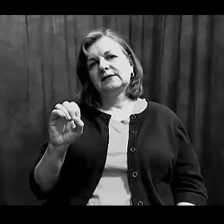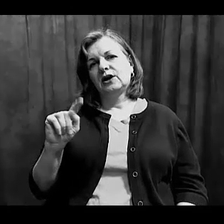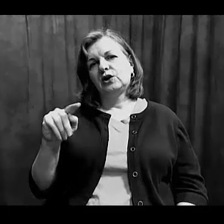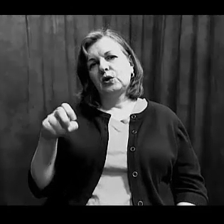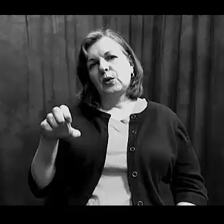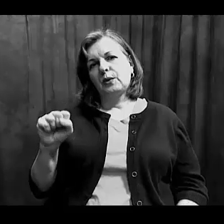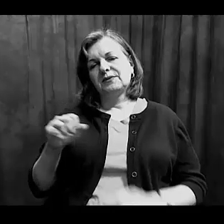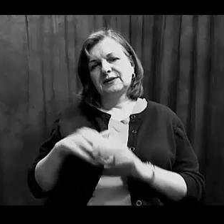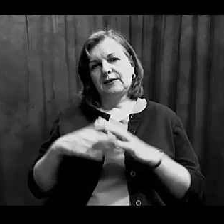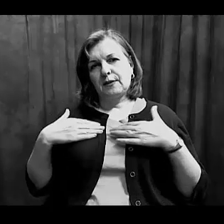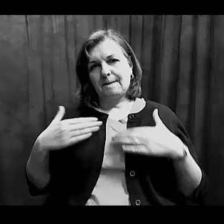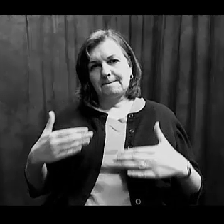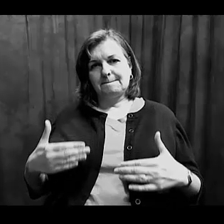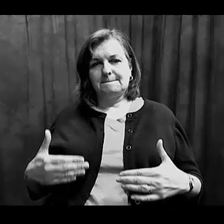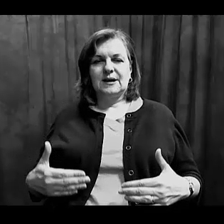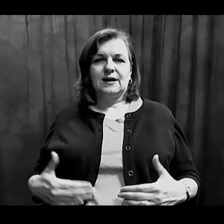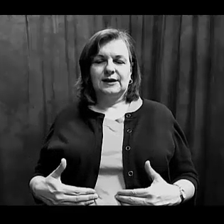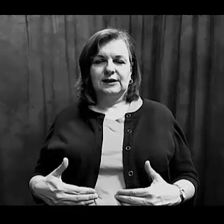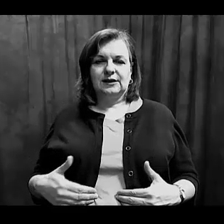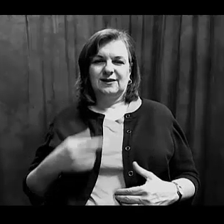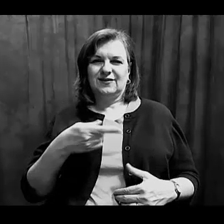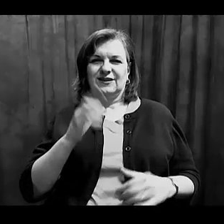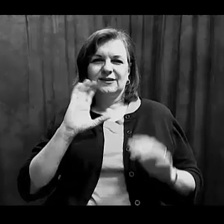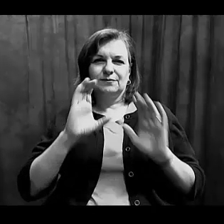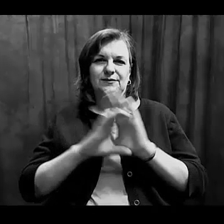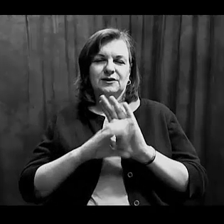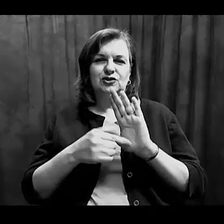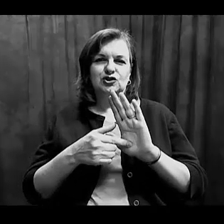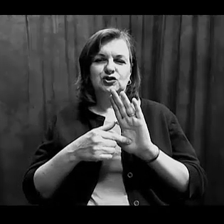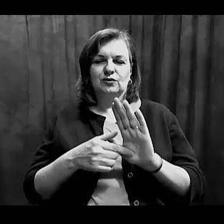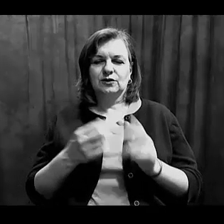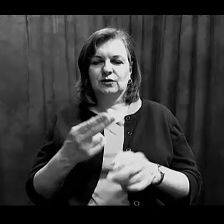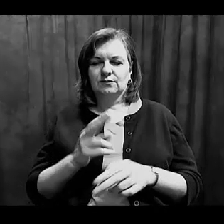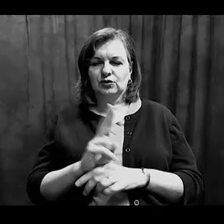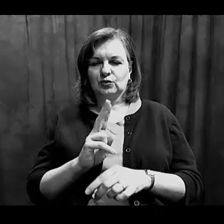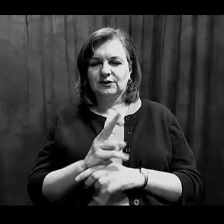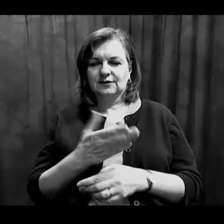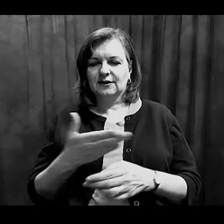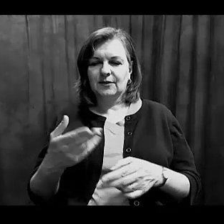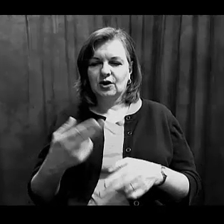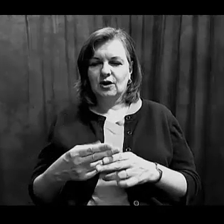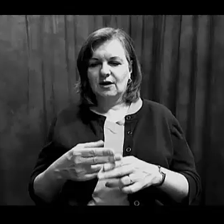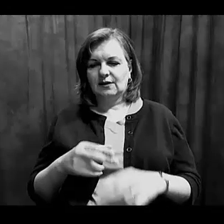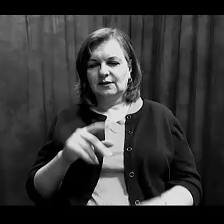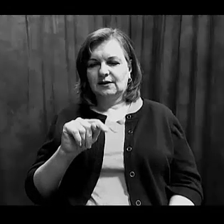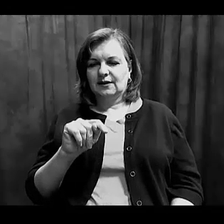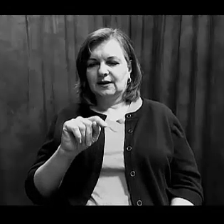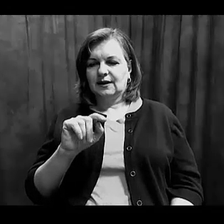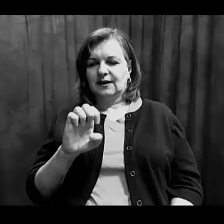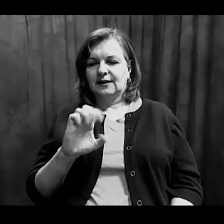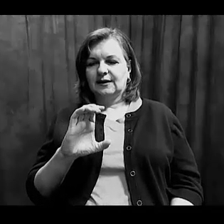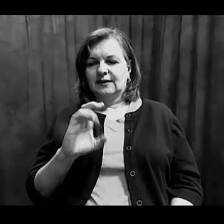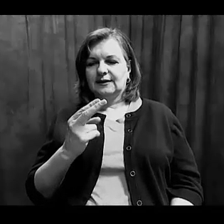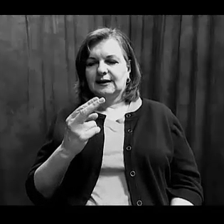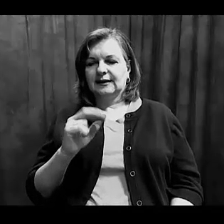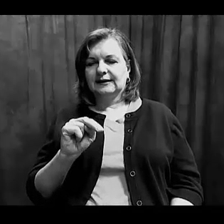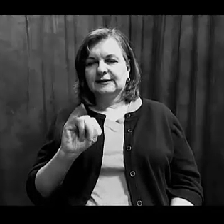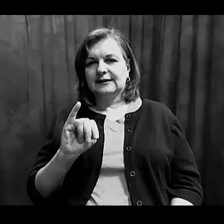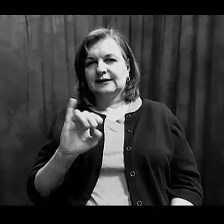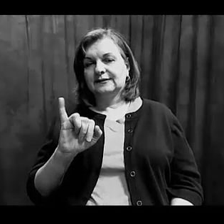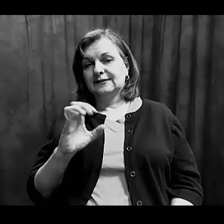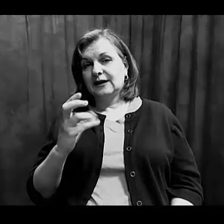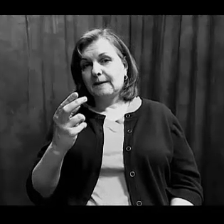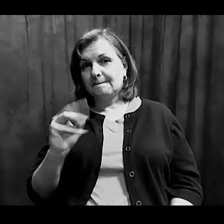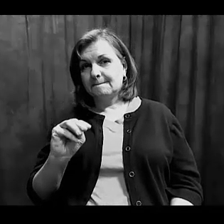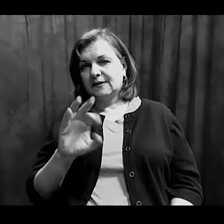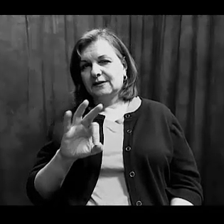in the body we are actually in this case using something known as technetium